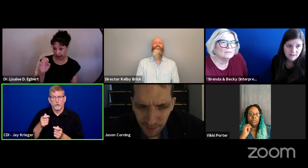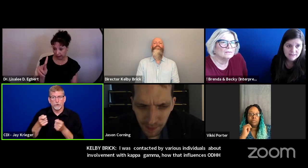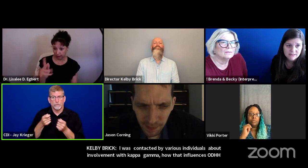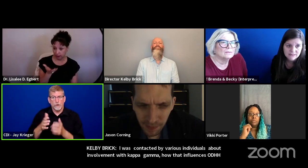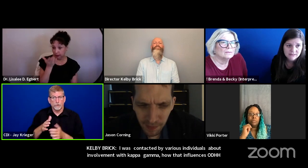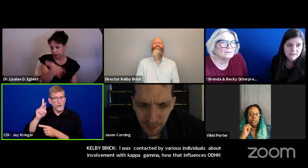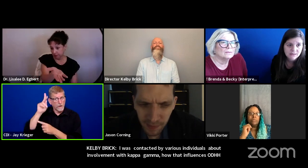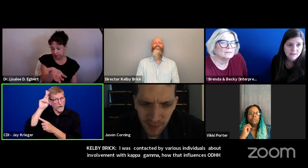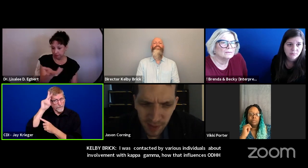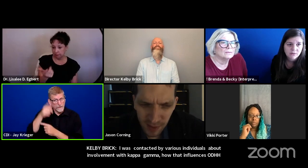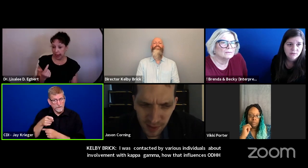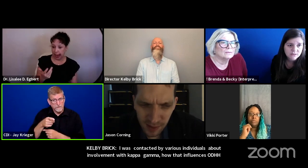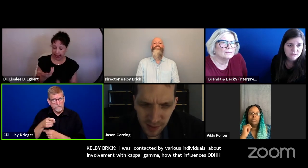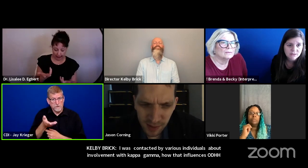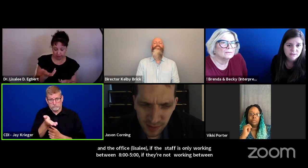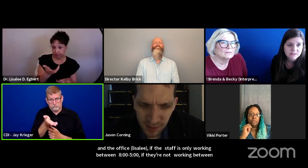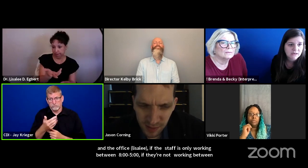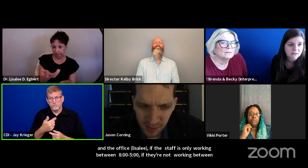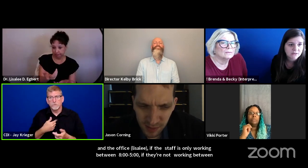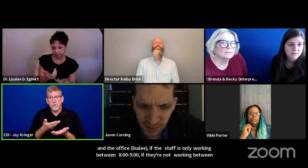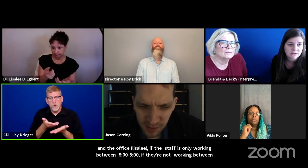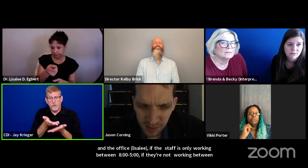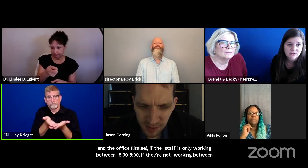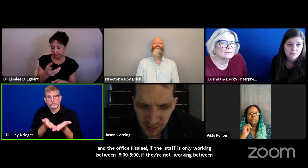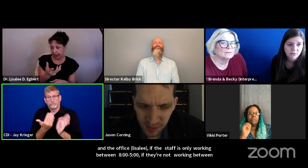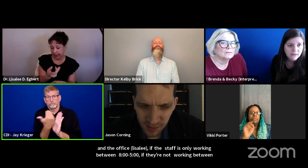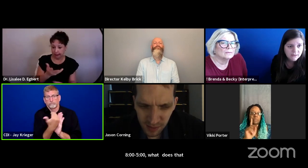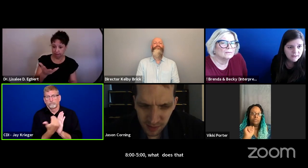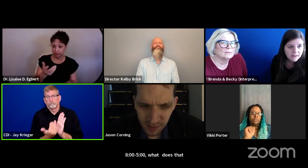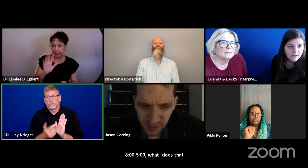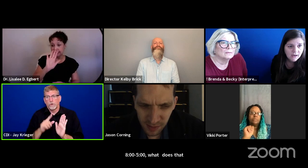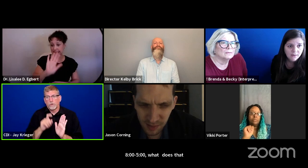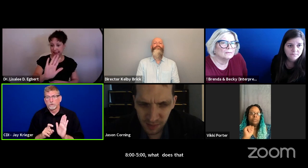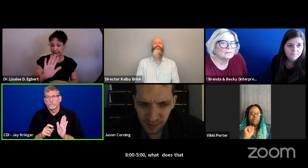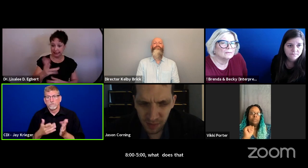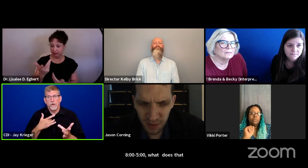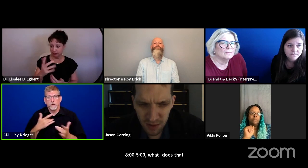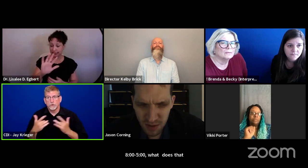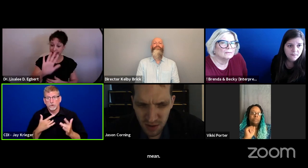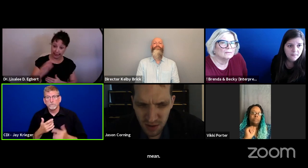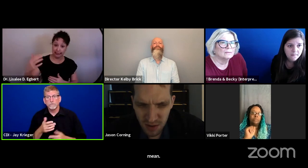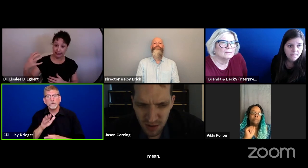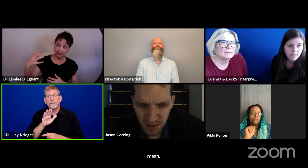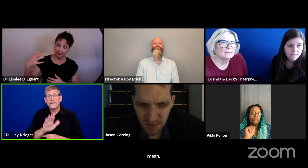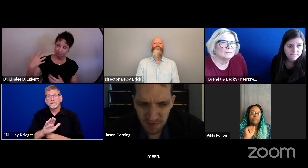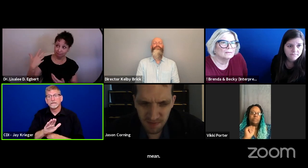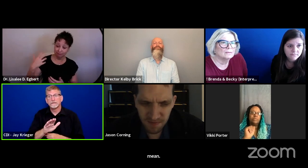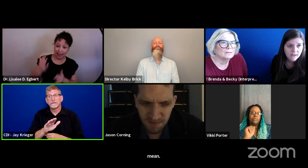I did bring those concerns to Director Brick.